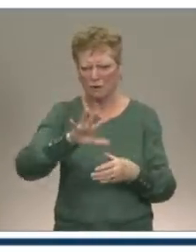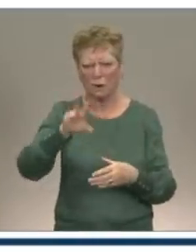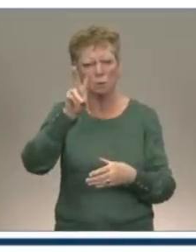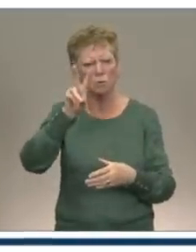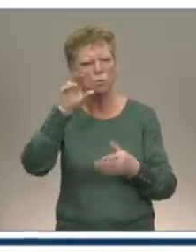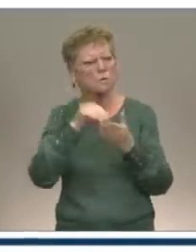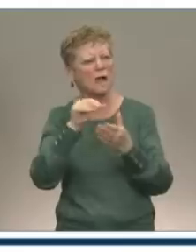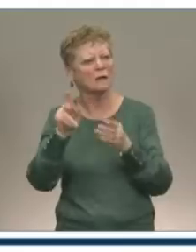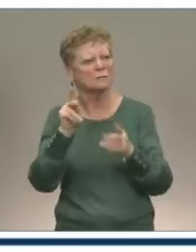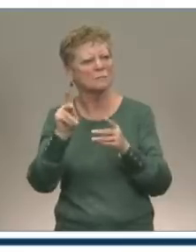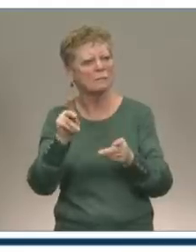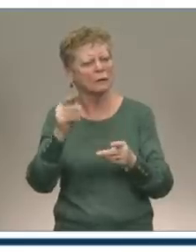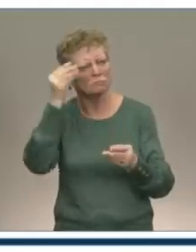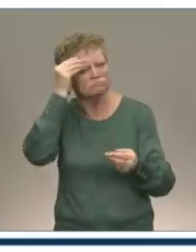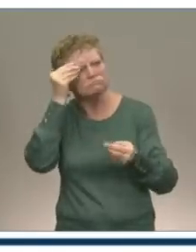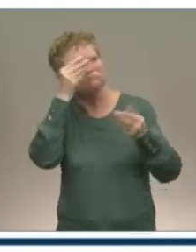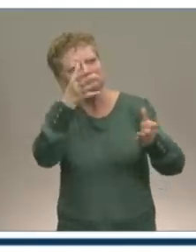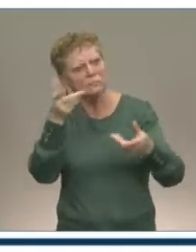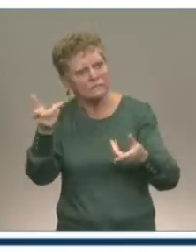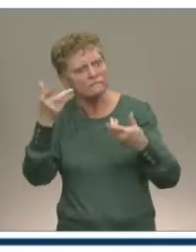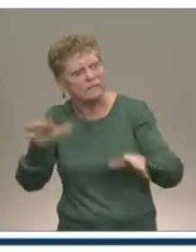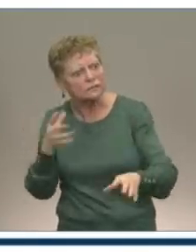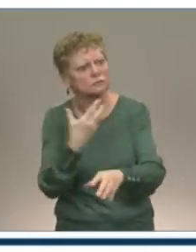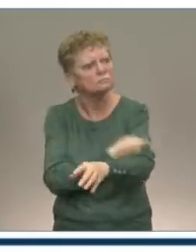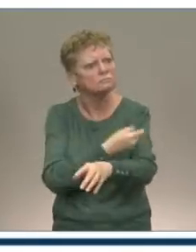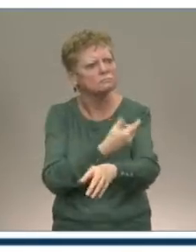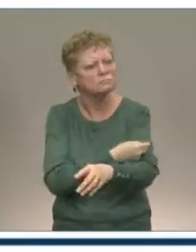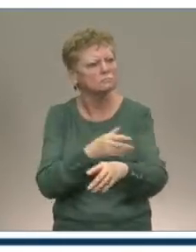not reported yet their status what's the progress like on making those